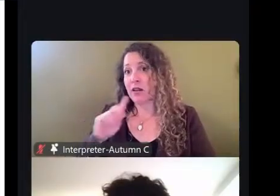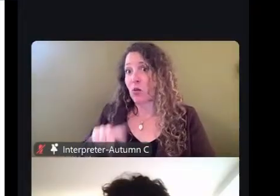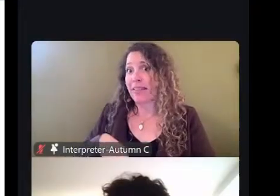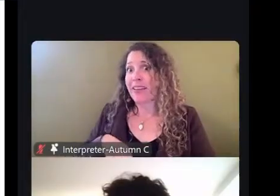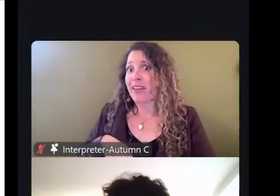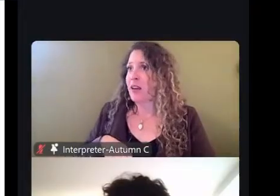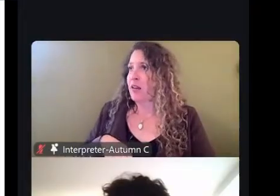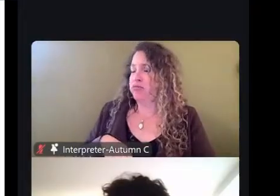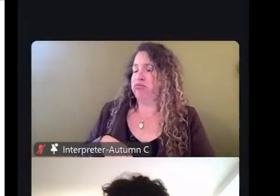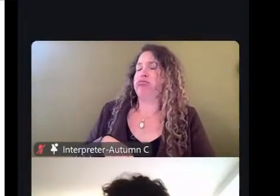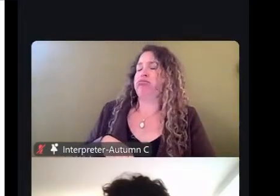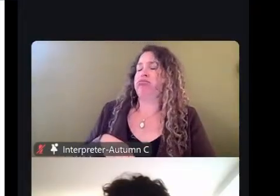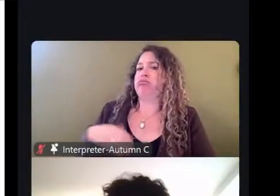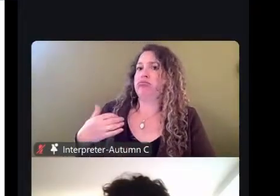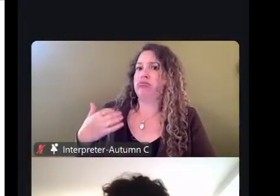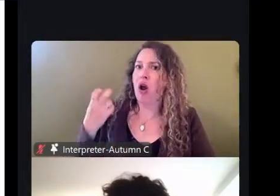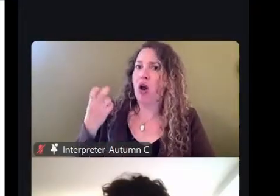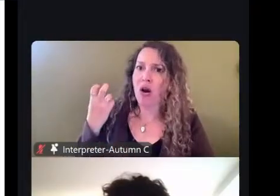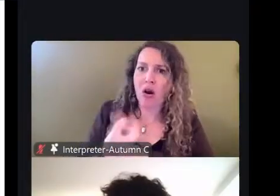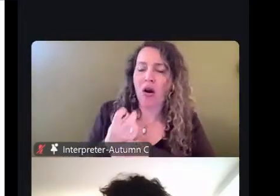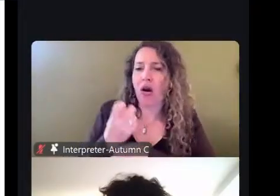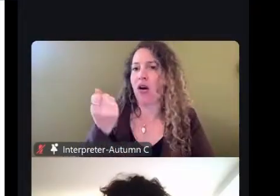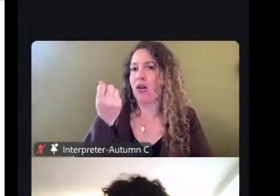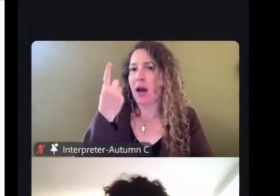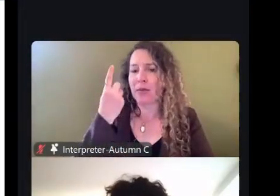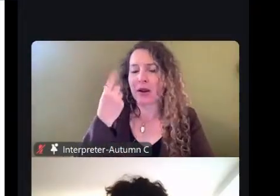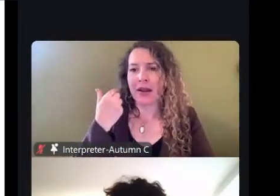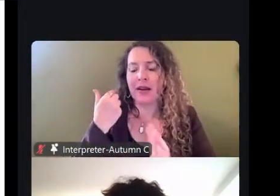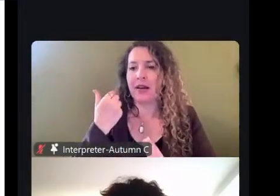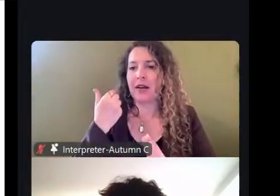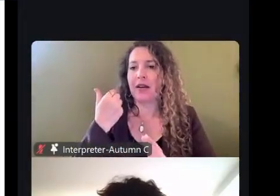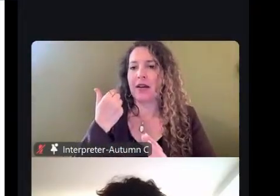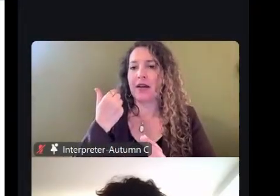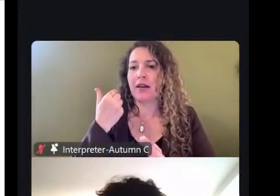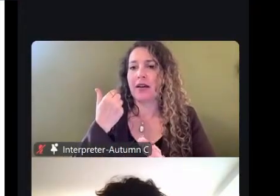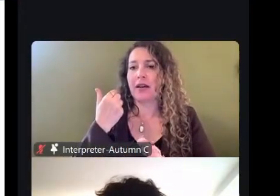really hard to comprehend based on its very low cost to produce.